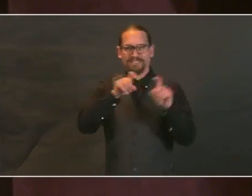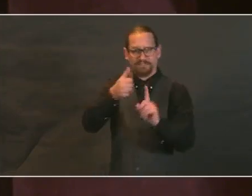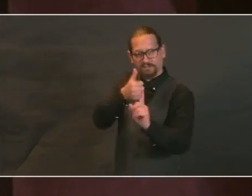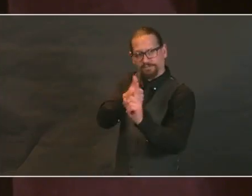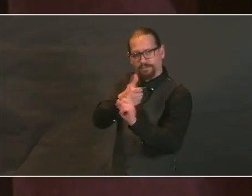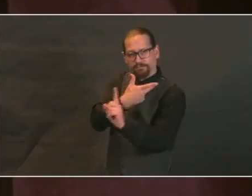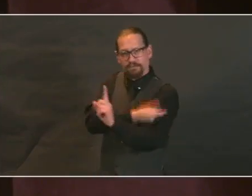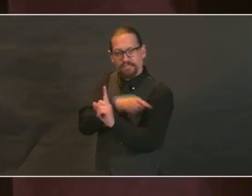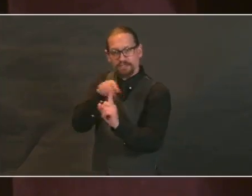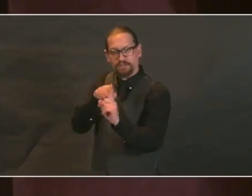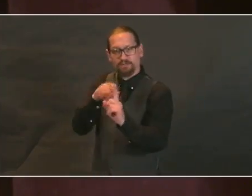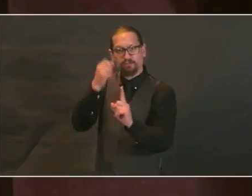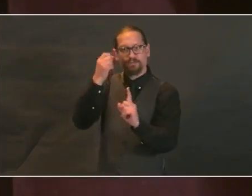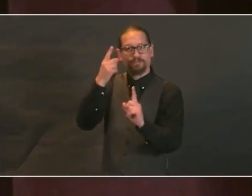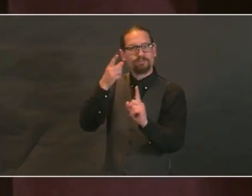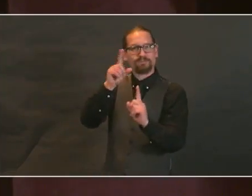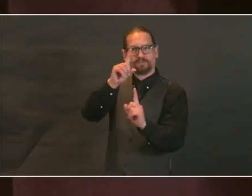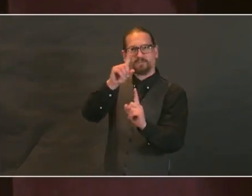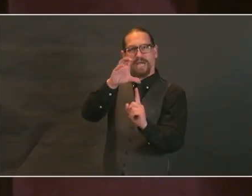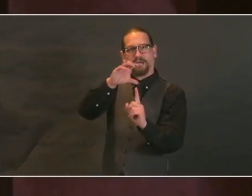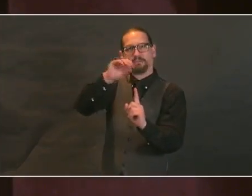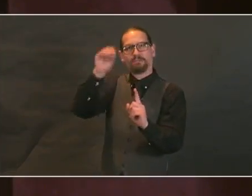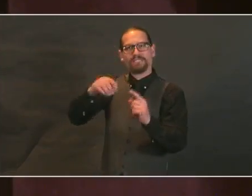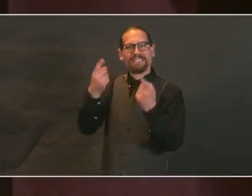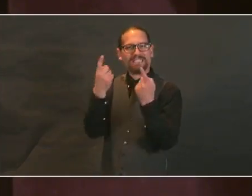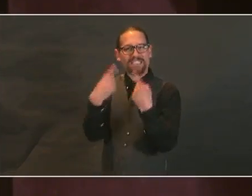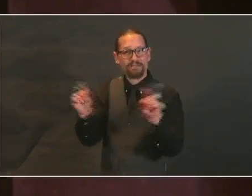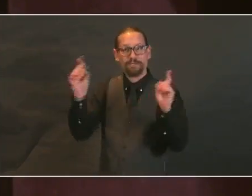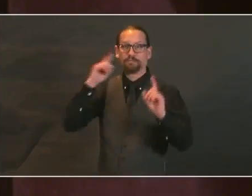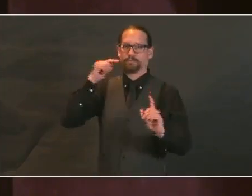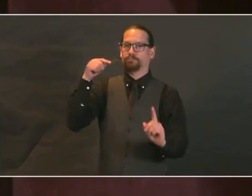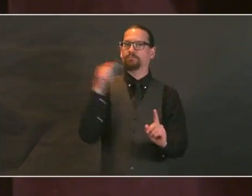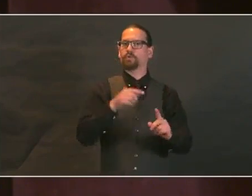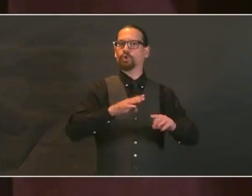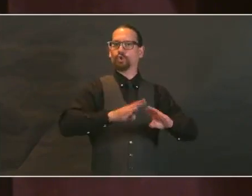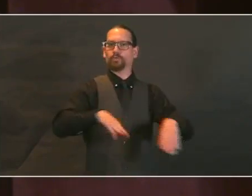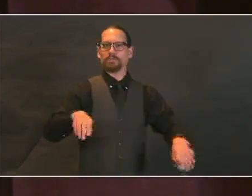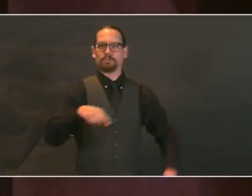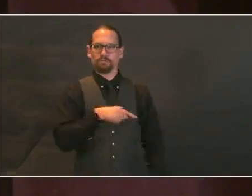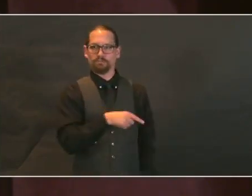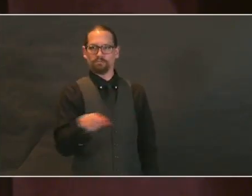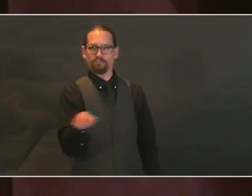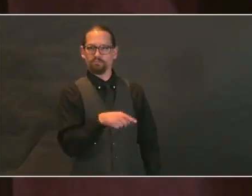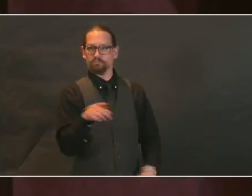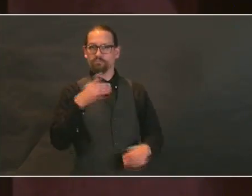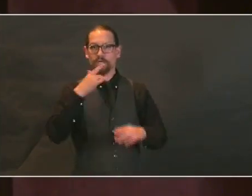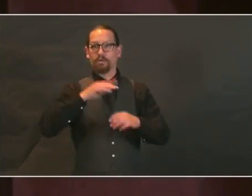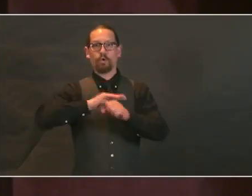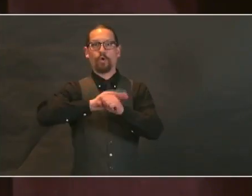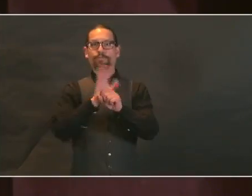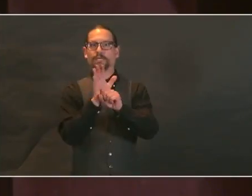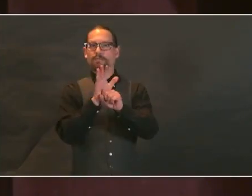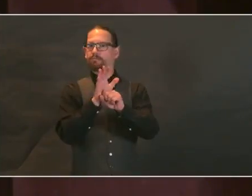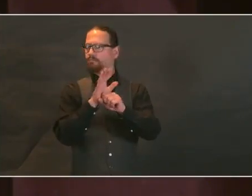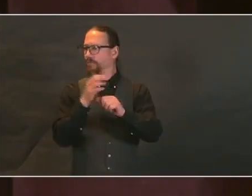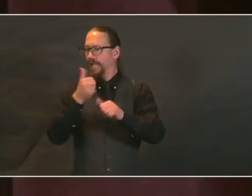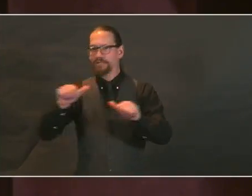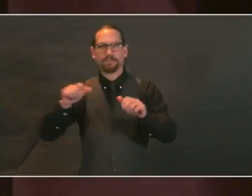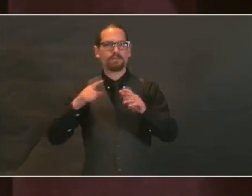STUDIED ITS EFFECTIVENESS IN CLINICAL TRIALS. THIS VACCINE WAS 100% EFFECTIVE AT PROTECTING KIDS FROM